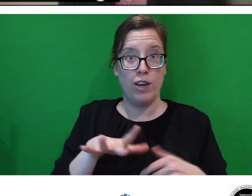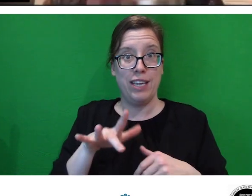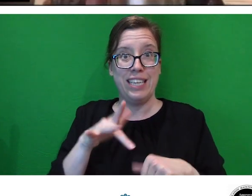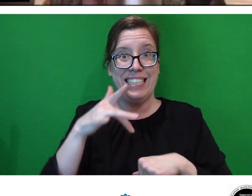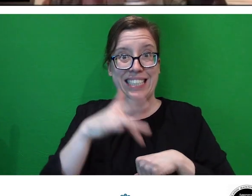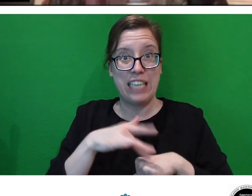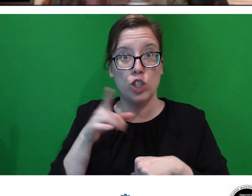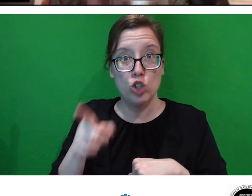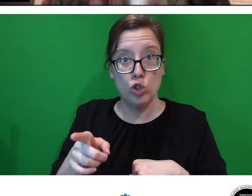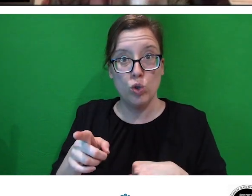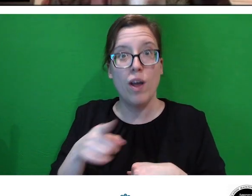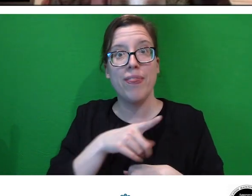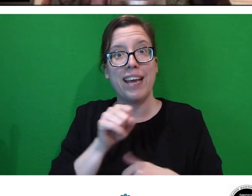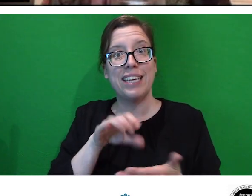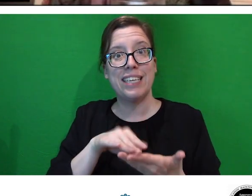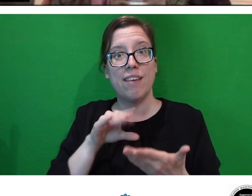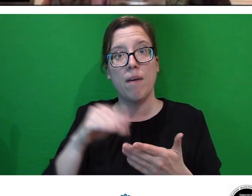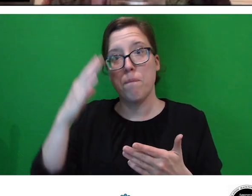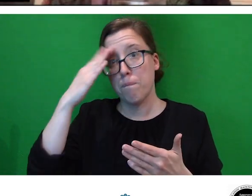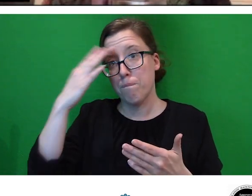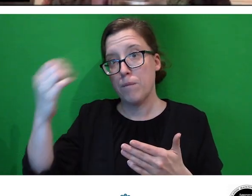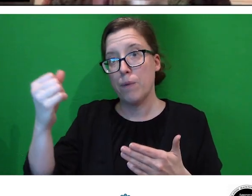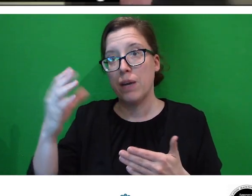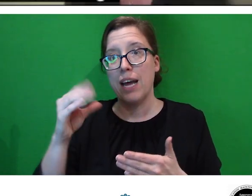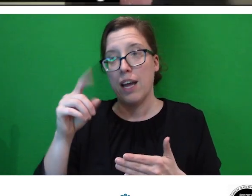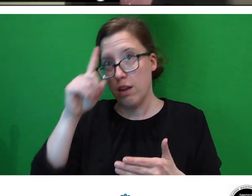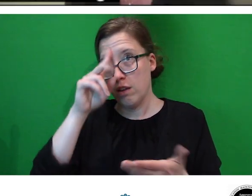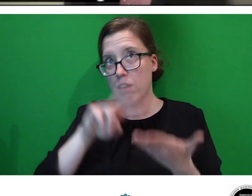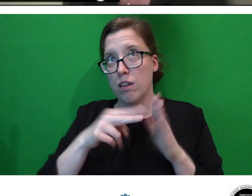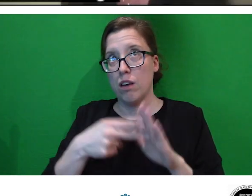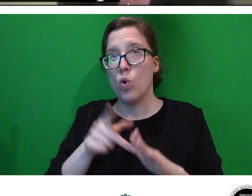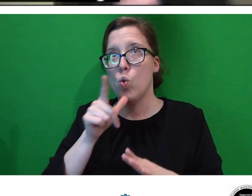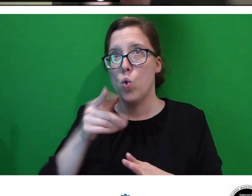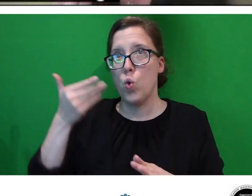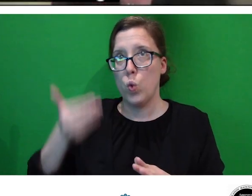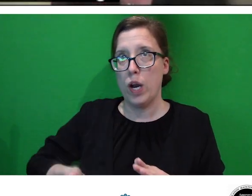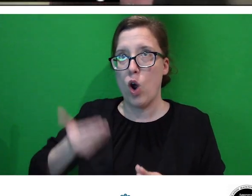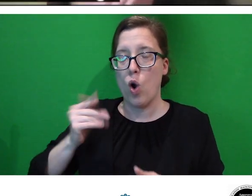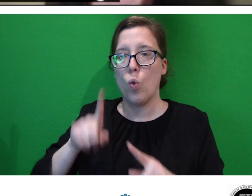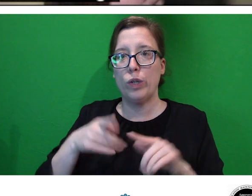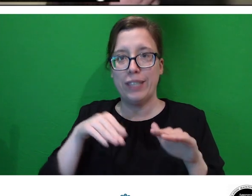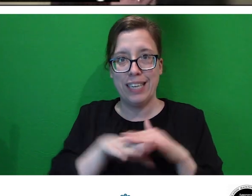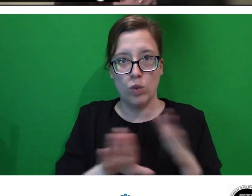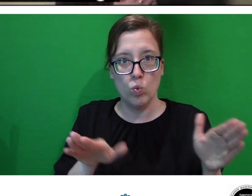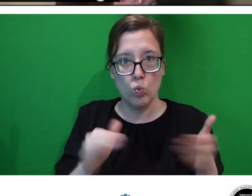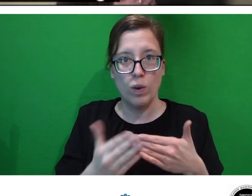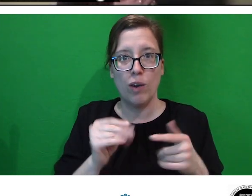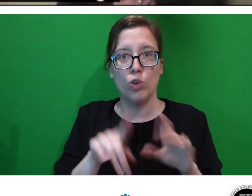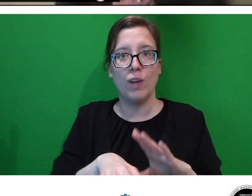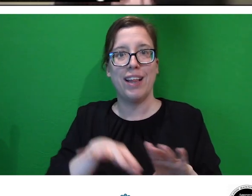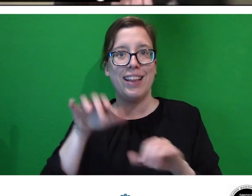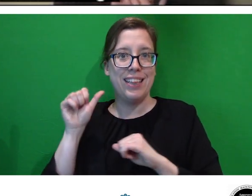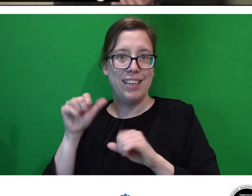Susan: Oh, boy… Heidi: He wants to know, when you approach a deafblind learner, is it appropriate to have that learner touch you so that they can